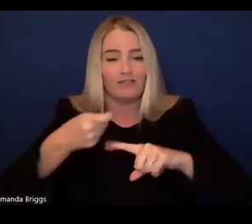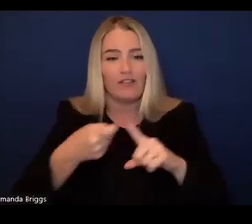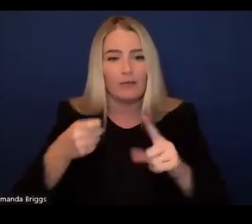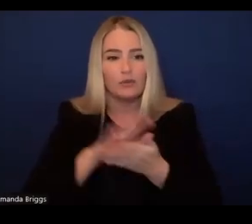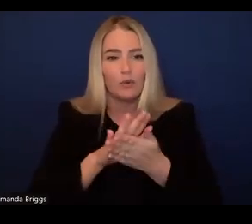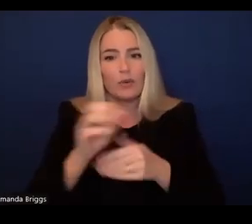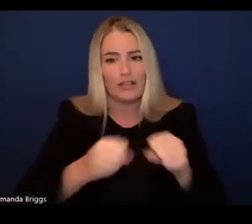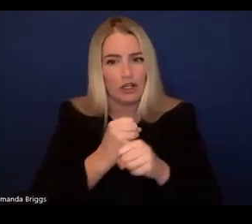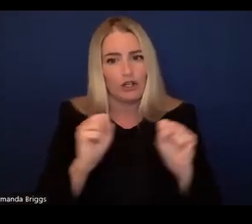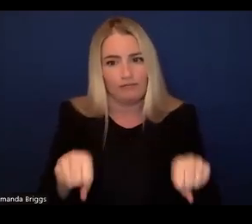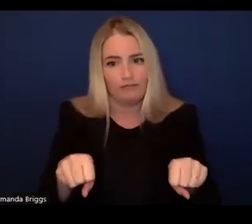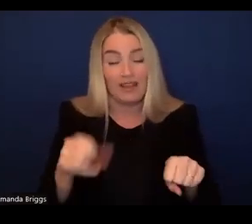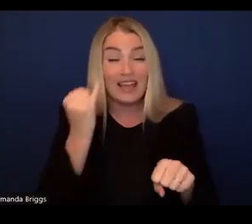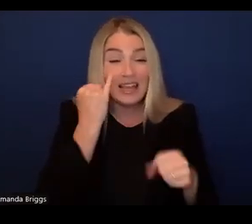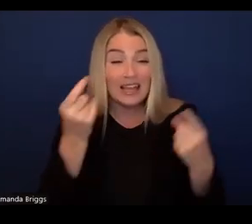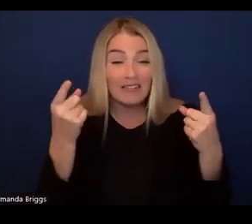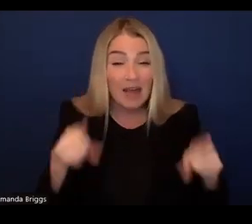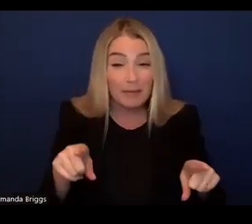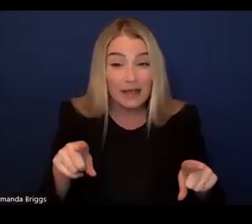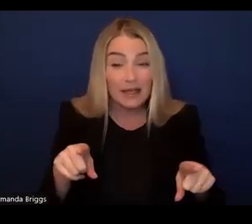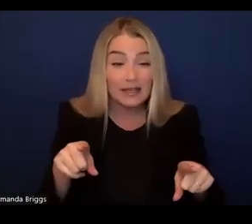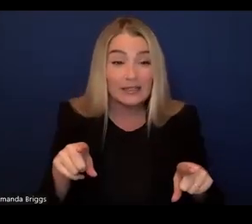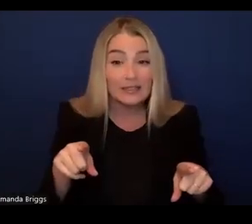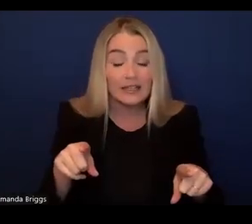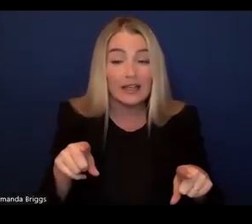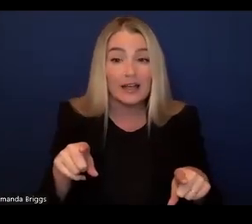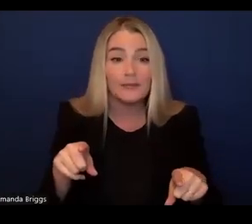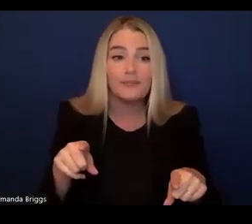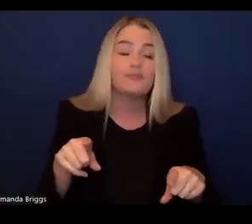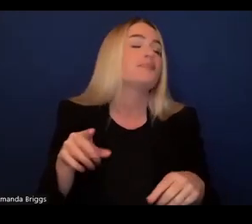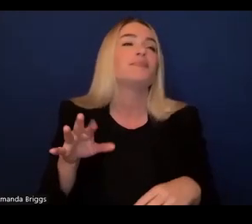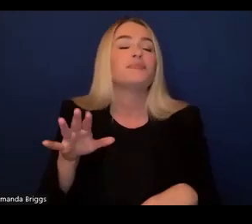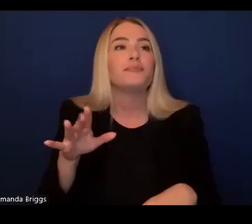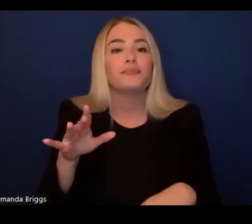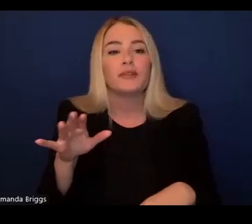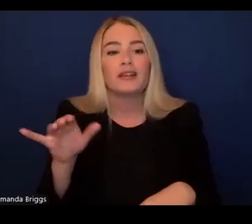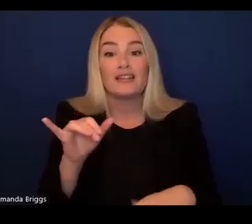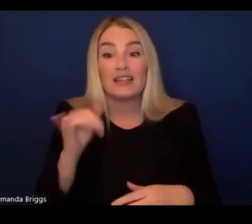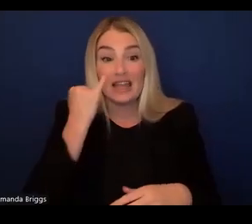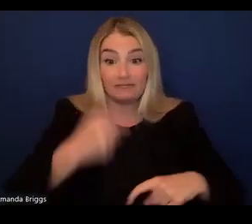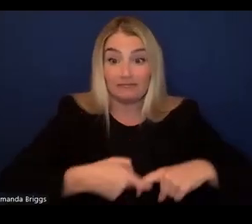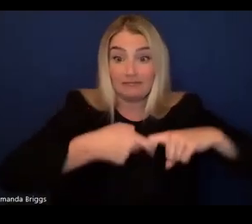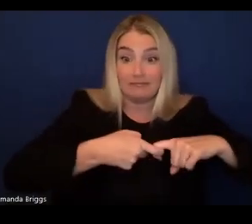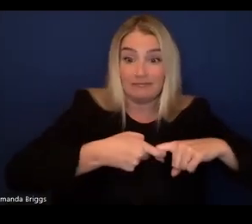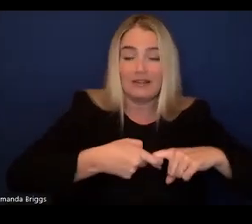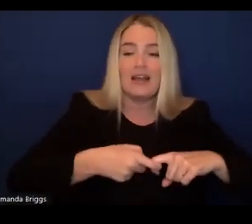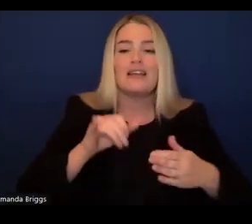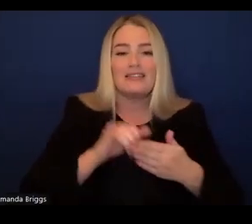And if that happens, what happens is that triggers a manifestation determination